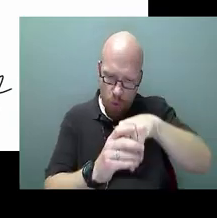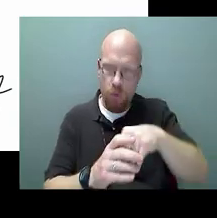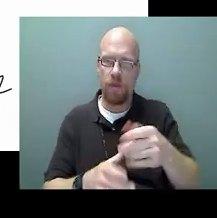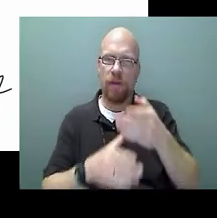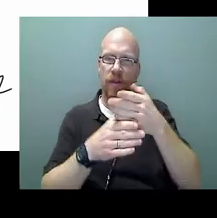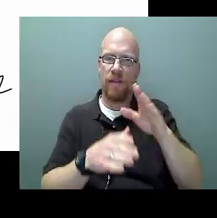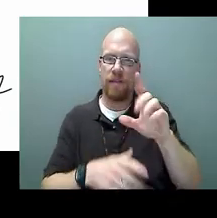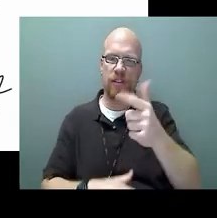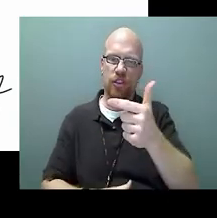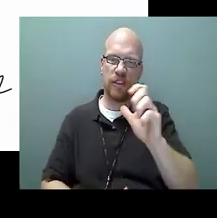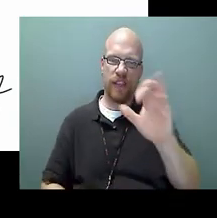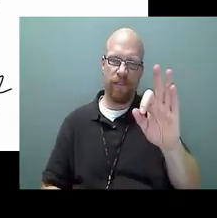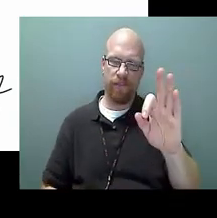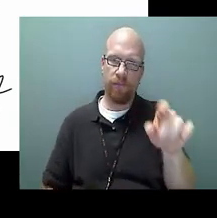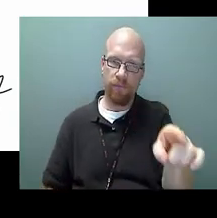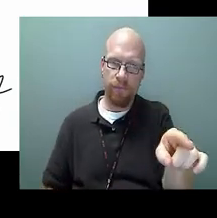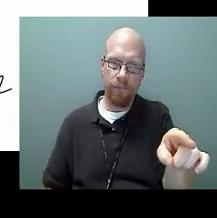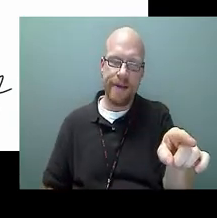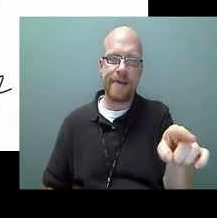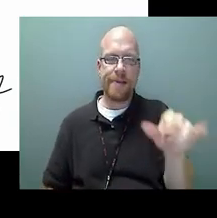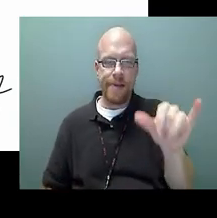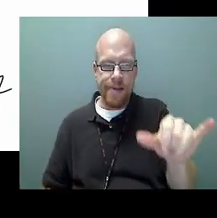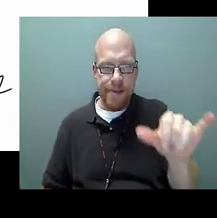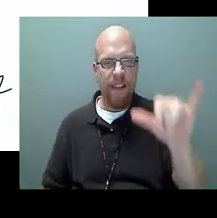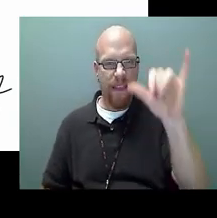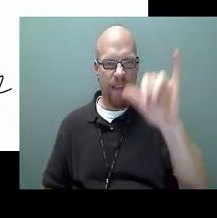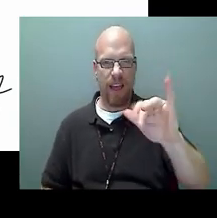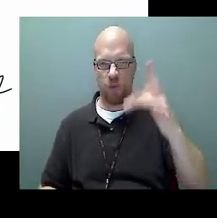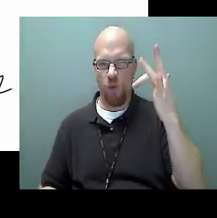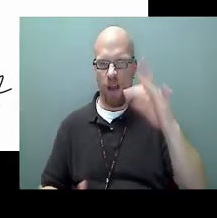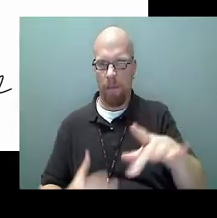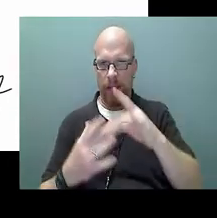for our variables, z cannot be part of that greatest common divisor.